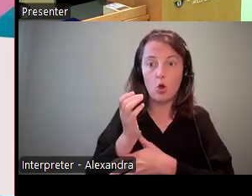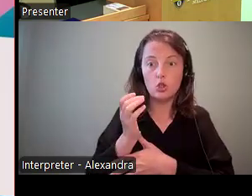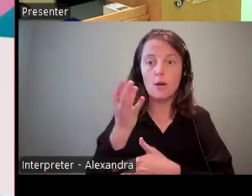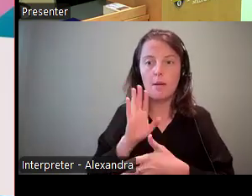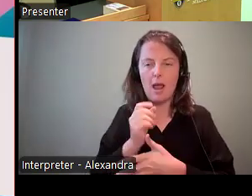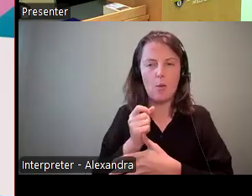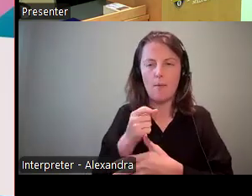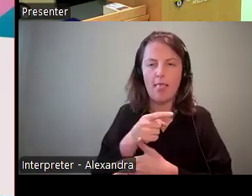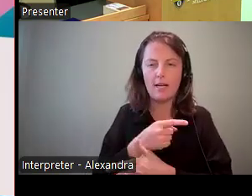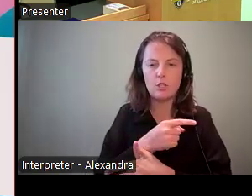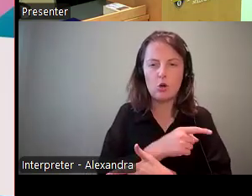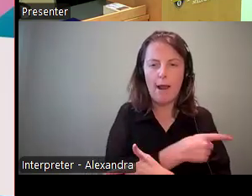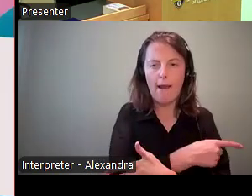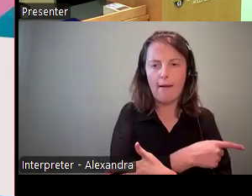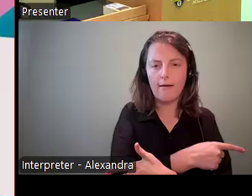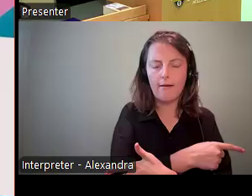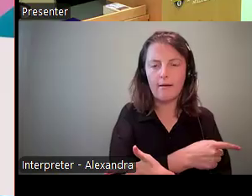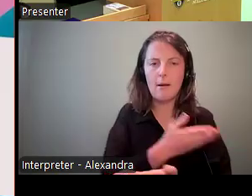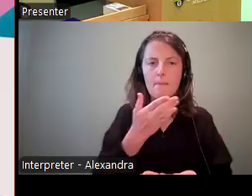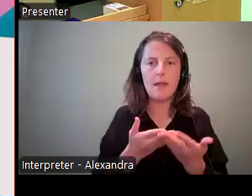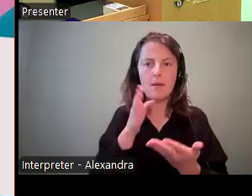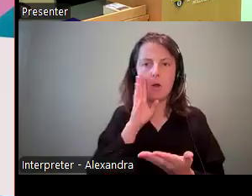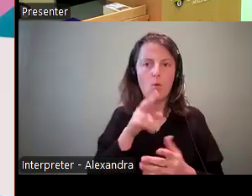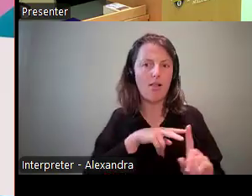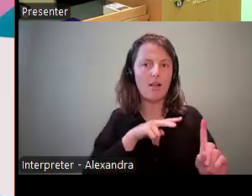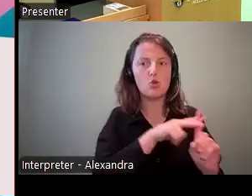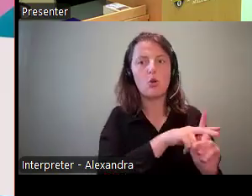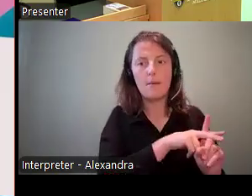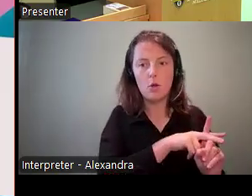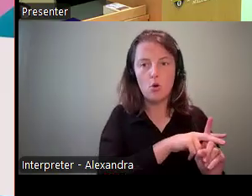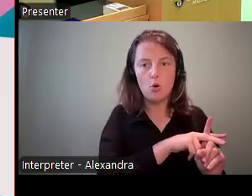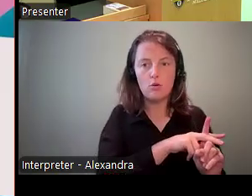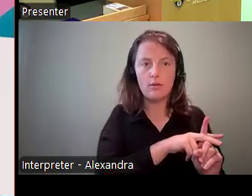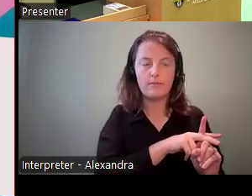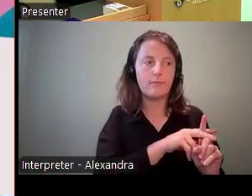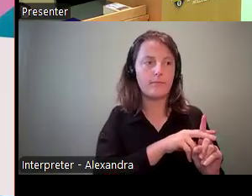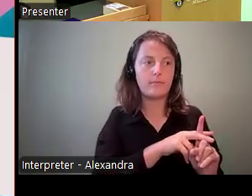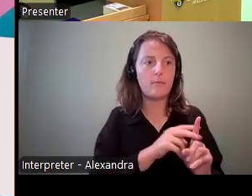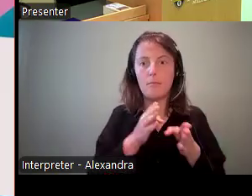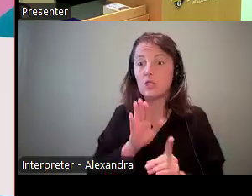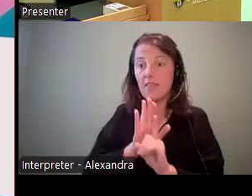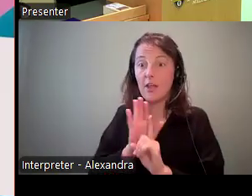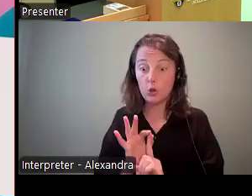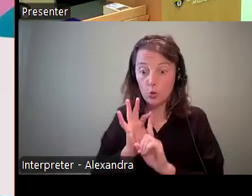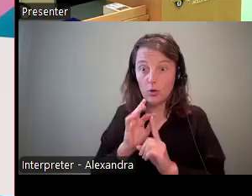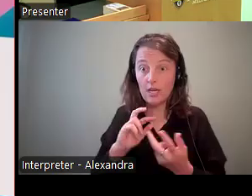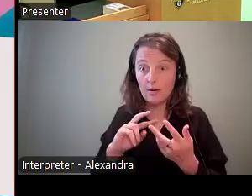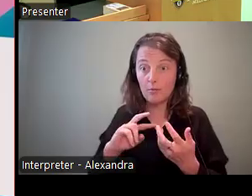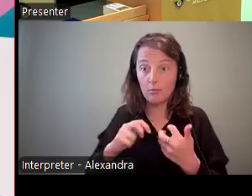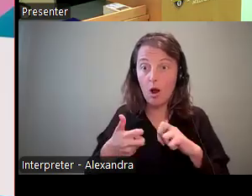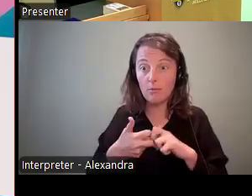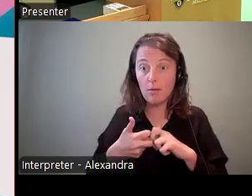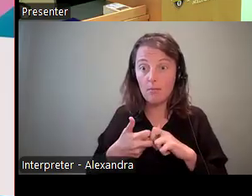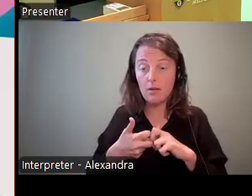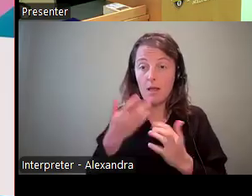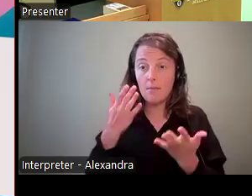uh to somebody's um unique problem that is uh more cultural than it actually is and I might fail to